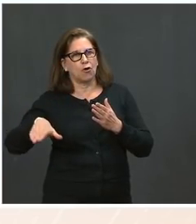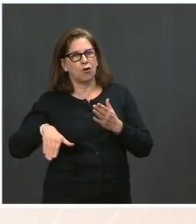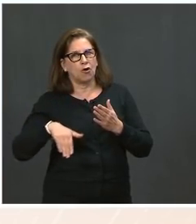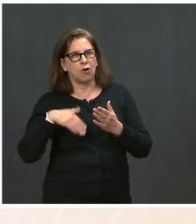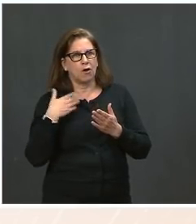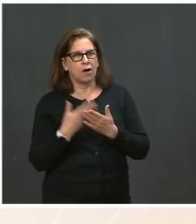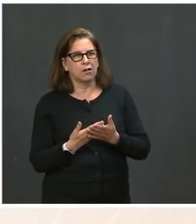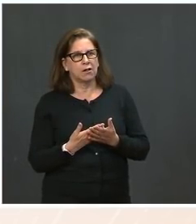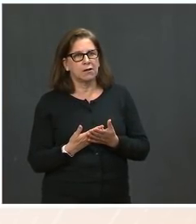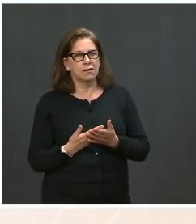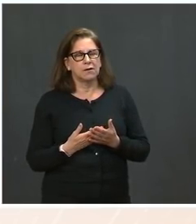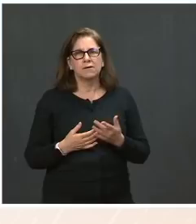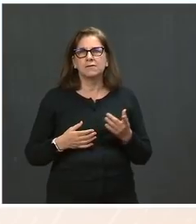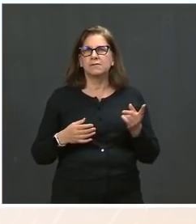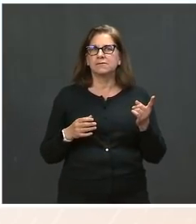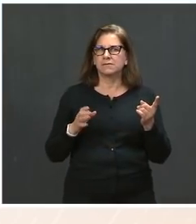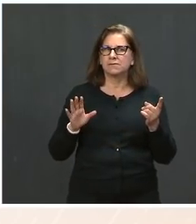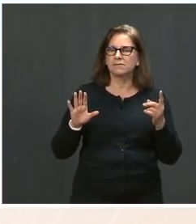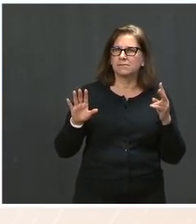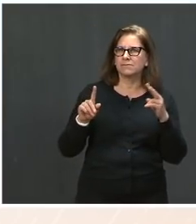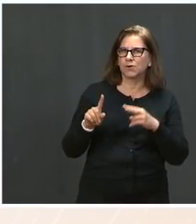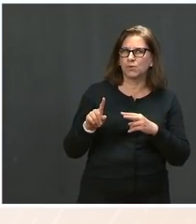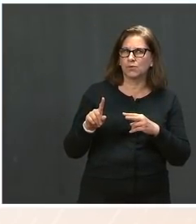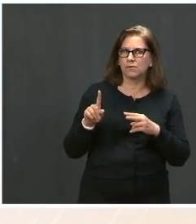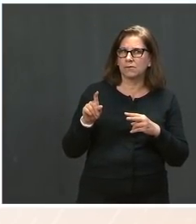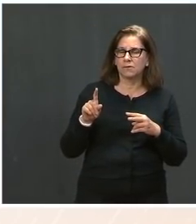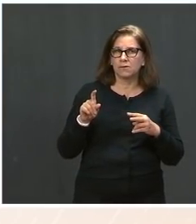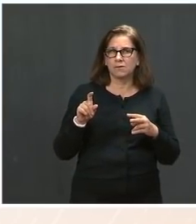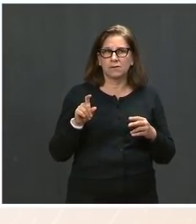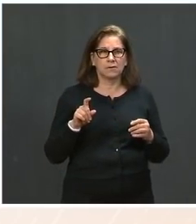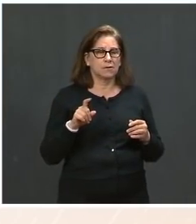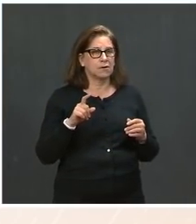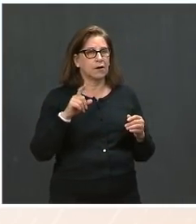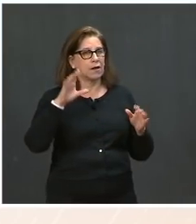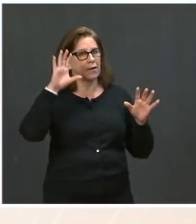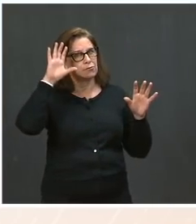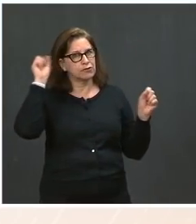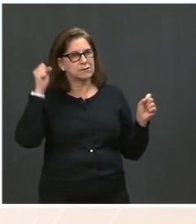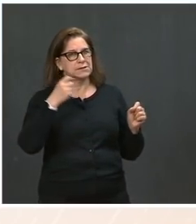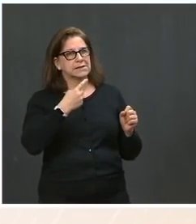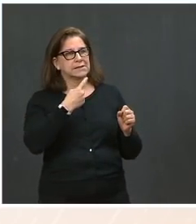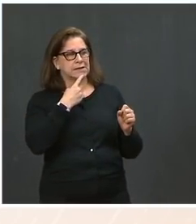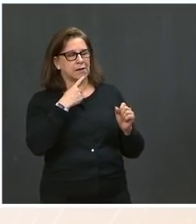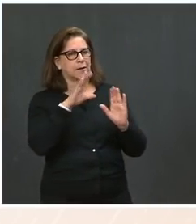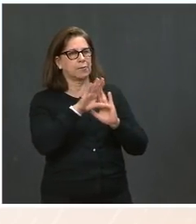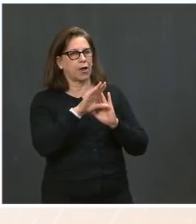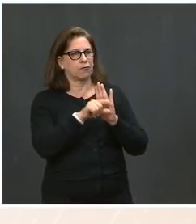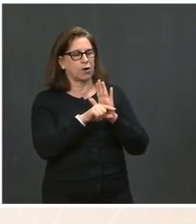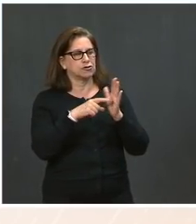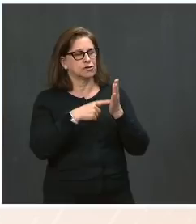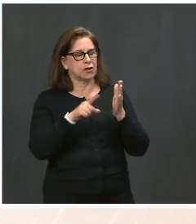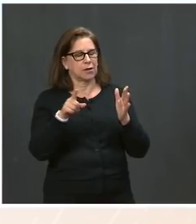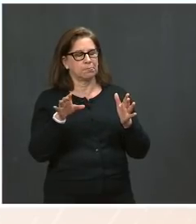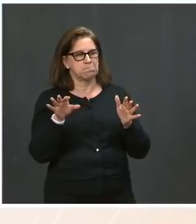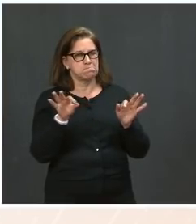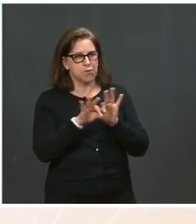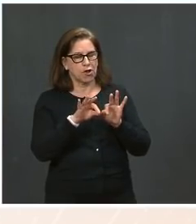so let me reiterate that -- which is that background checks are something that should be universal. They're supported by more than 80 percent of the public.